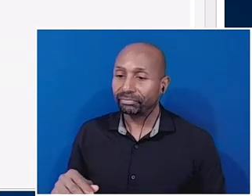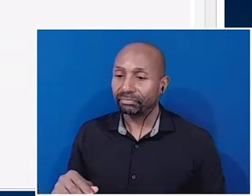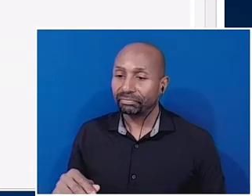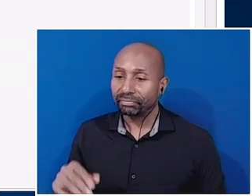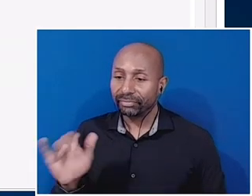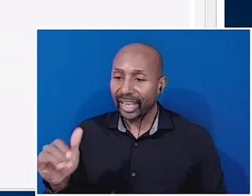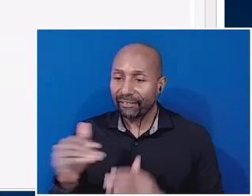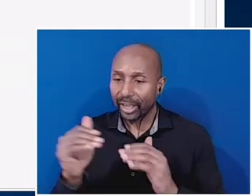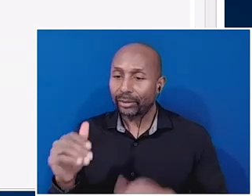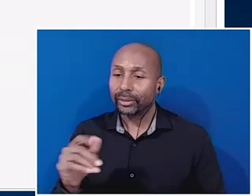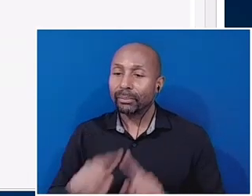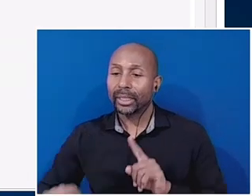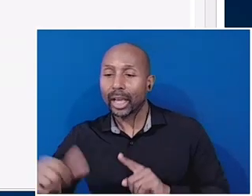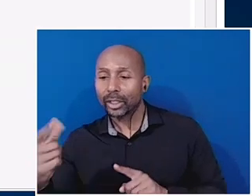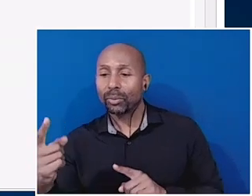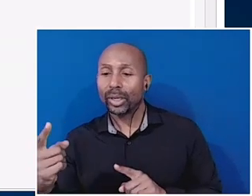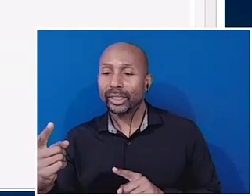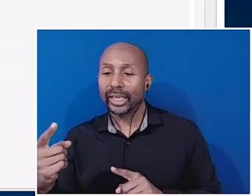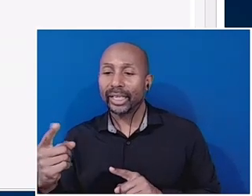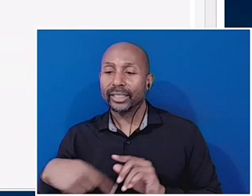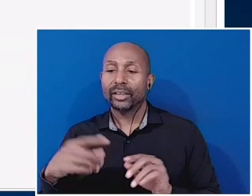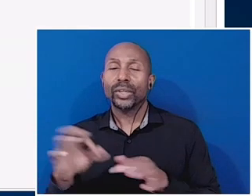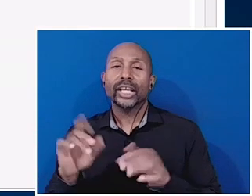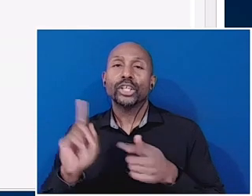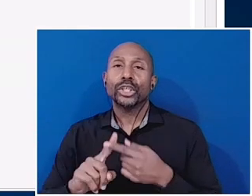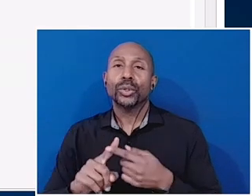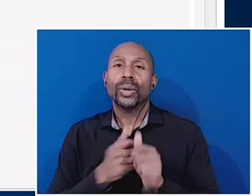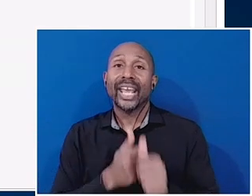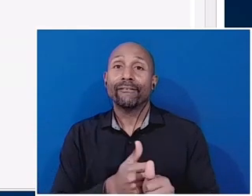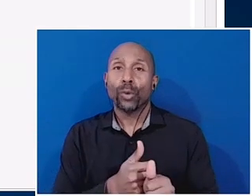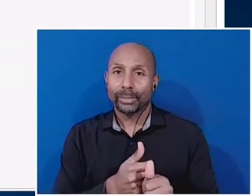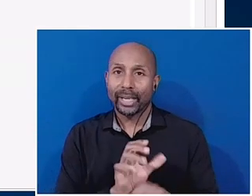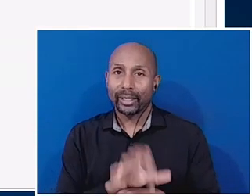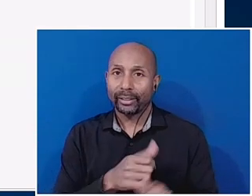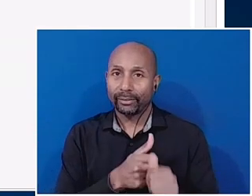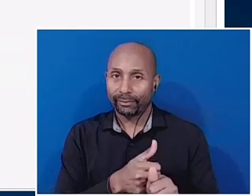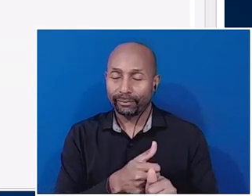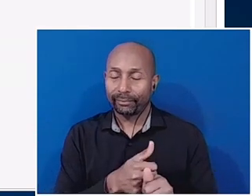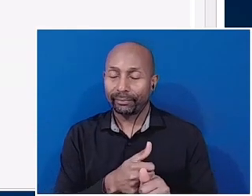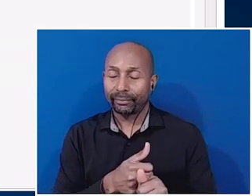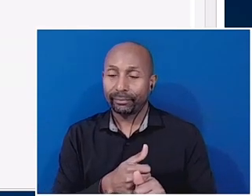a follow-up question for the Department to ask whether accreditors are doing what they're supposed to be doing.